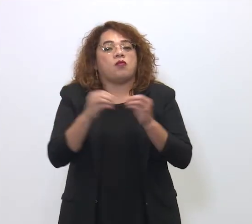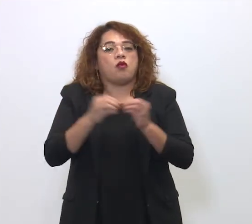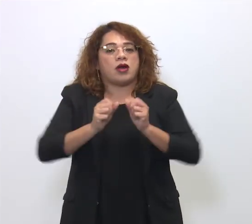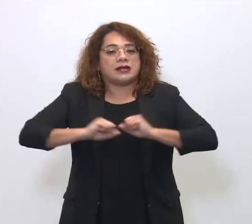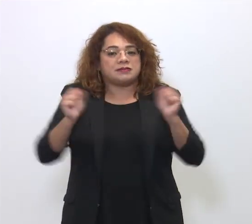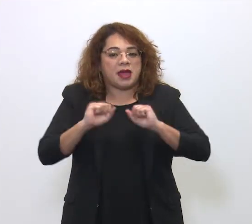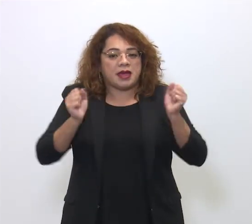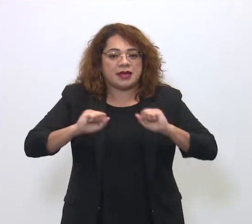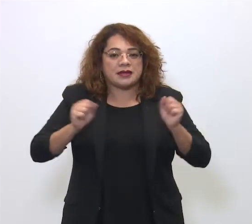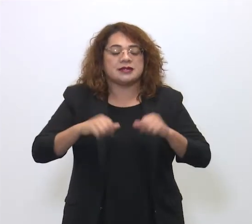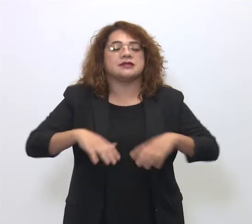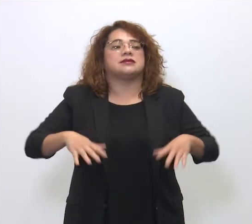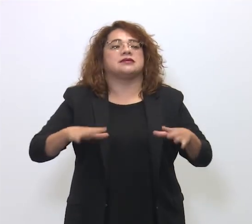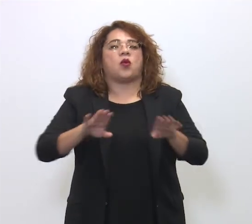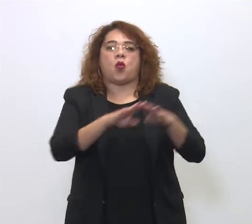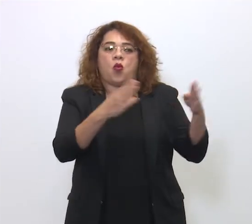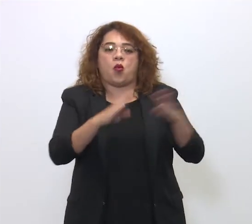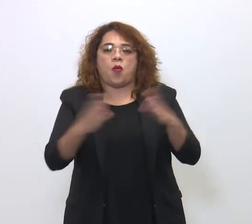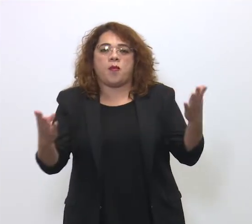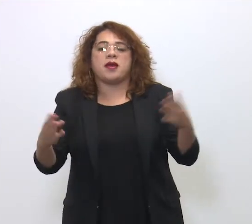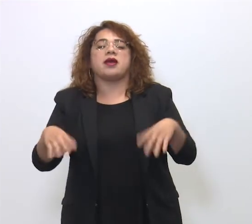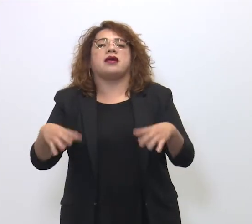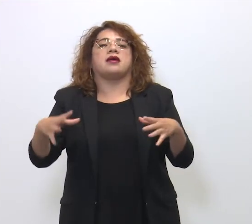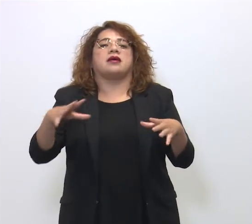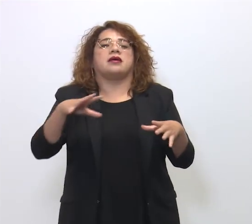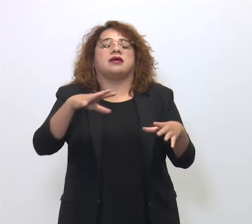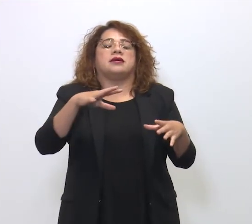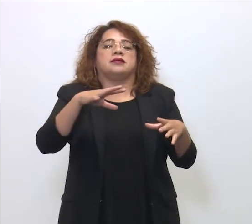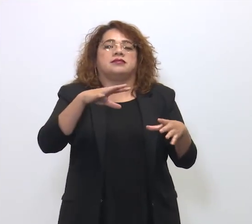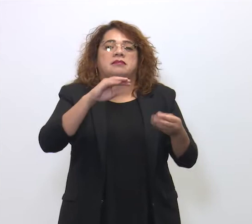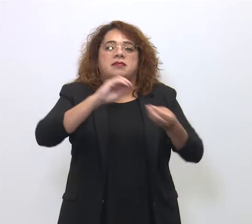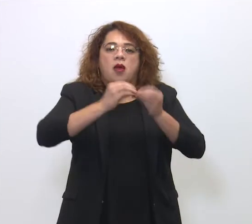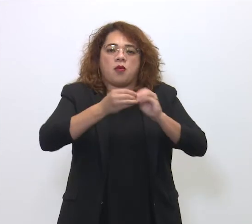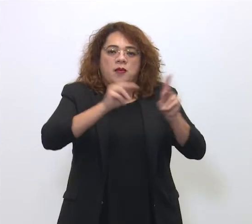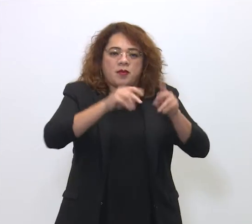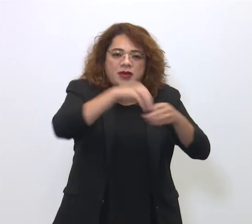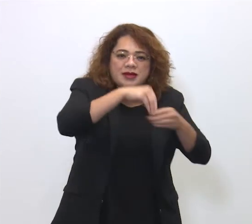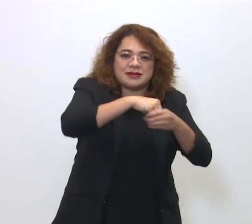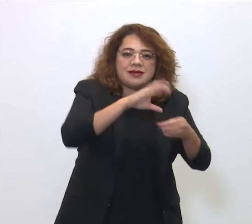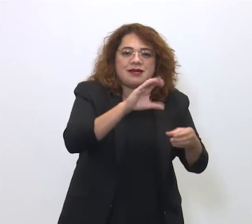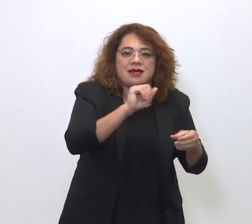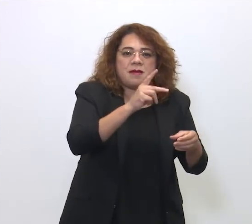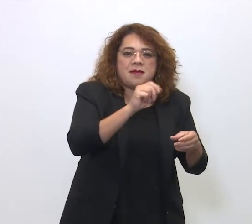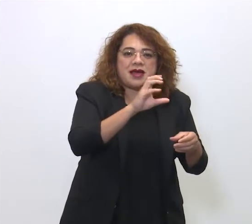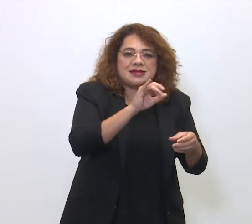gyms, fitness centers, rest, movie movie theaters, religious venues all increasing capacity.